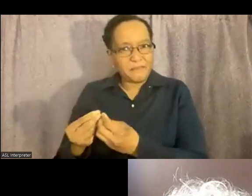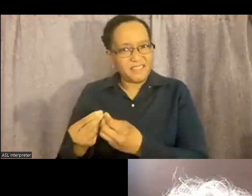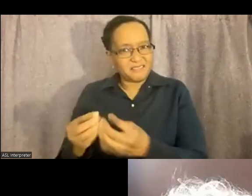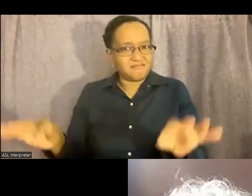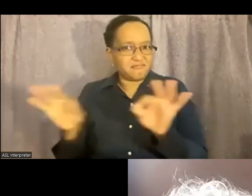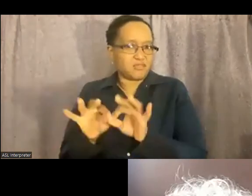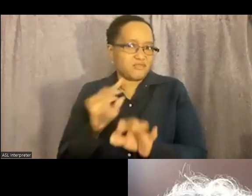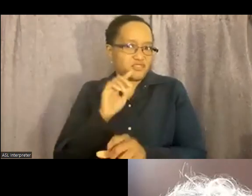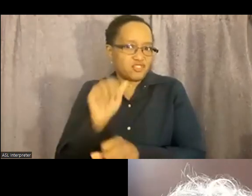those where it is appropriate.